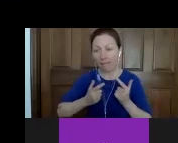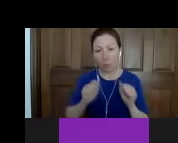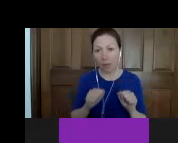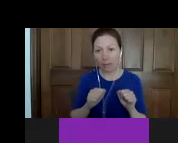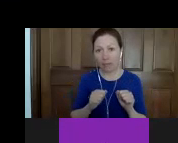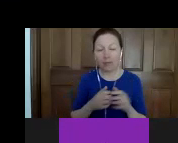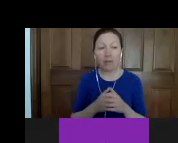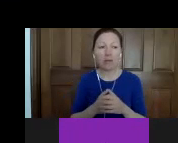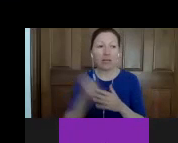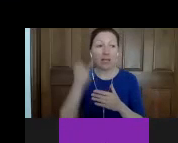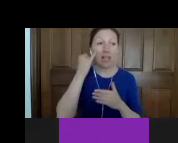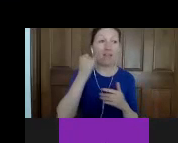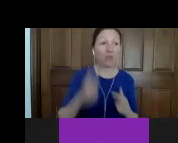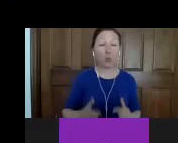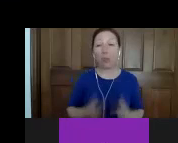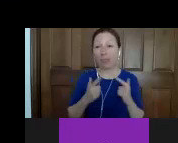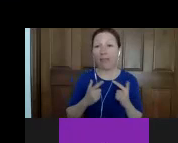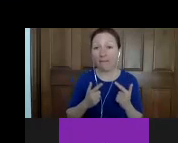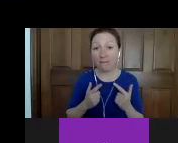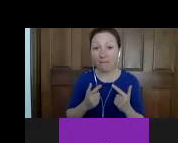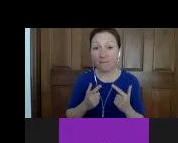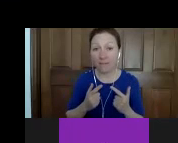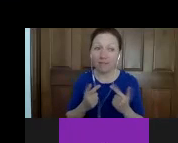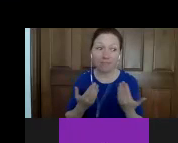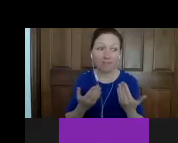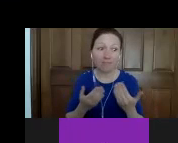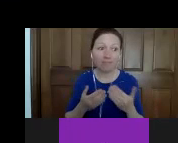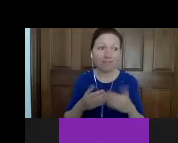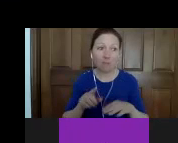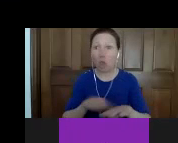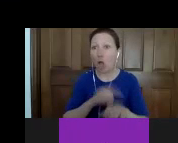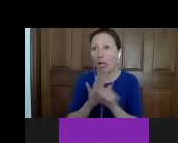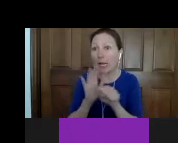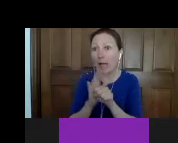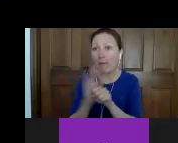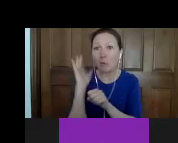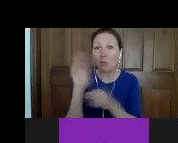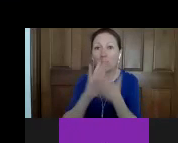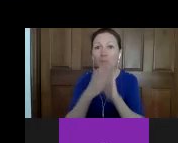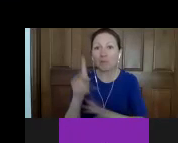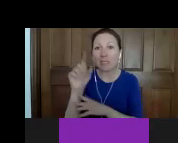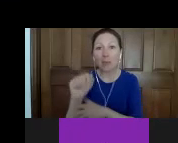you will be disabled at one point in your life. So if your disability changes and you